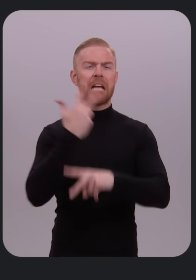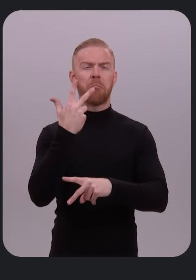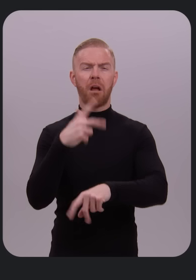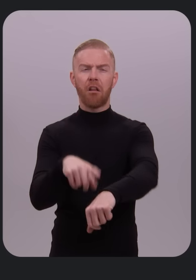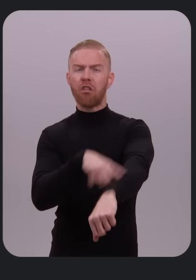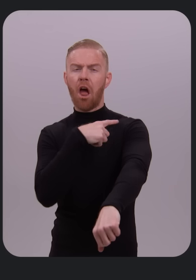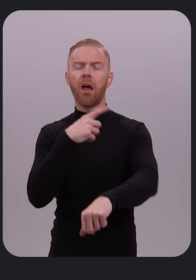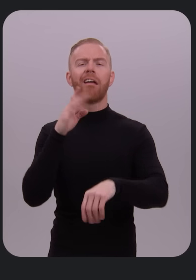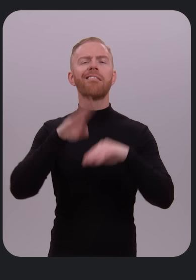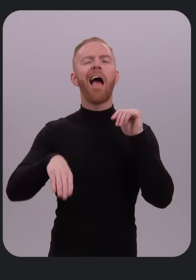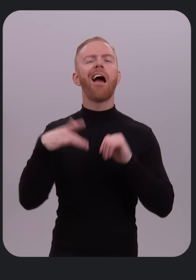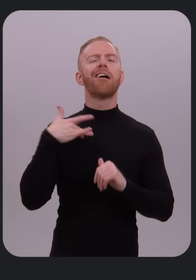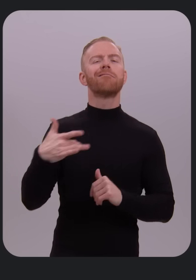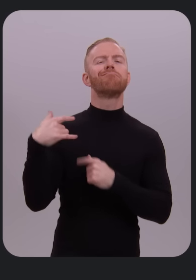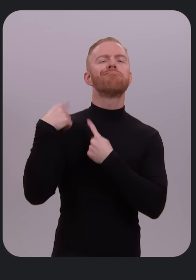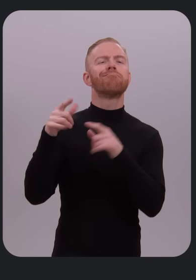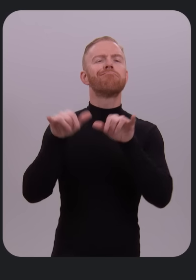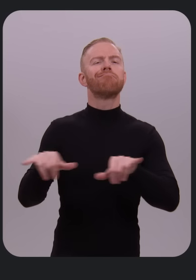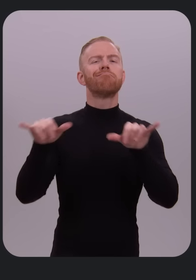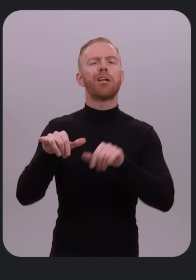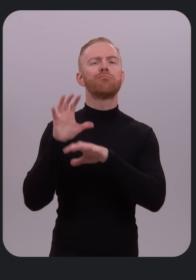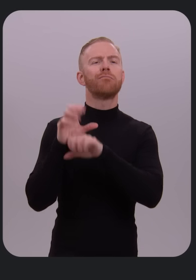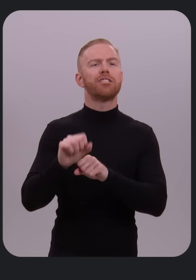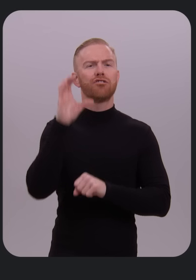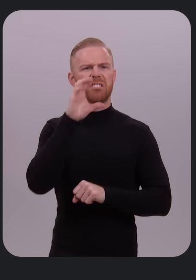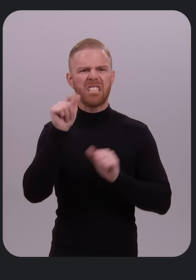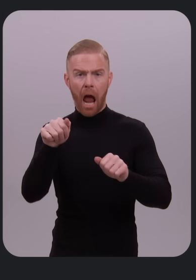And you can go further with follow-up questions.